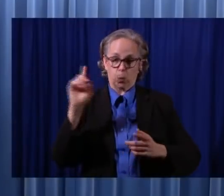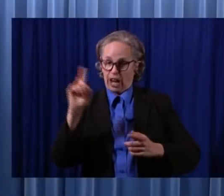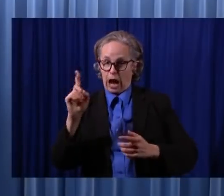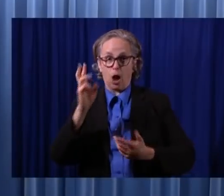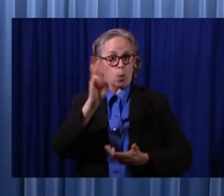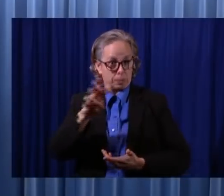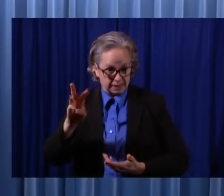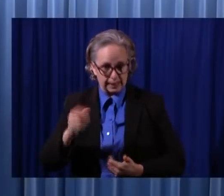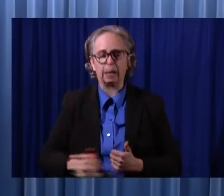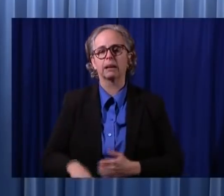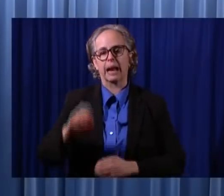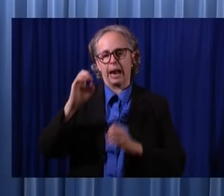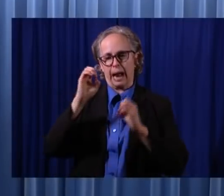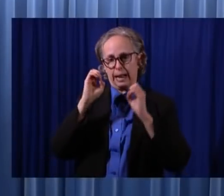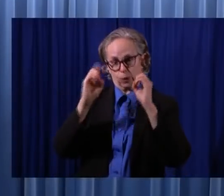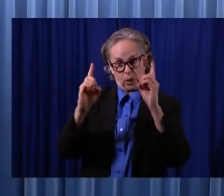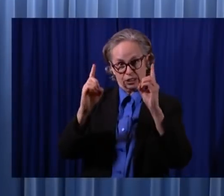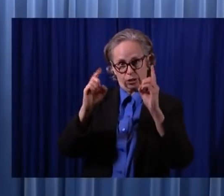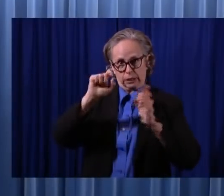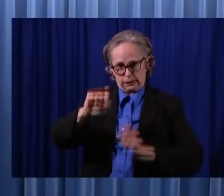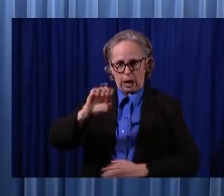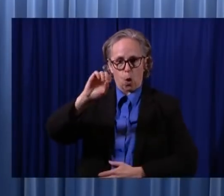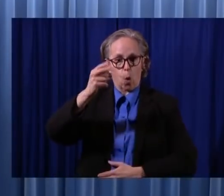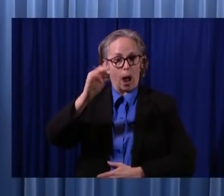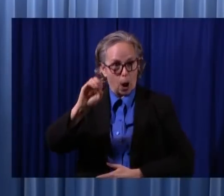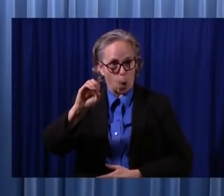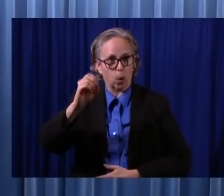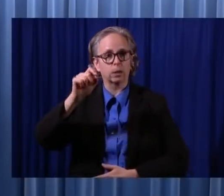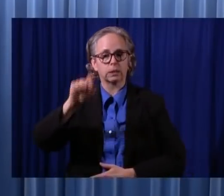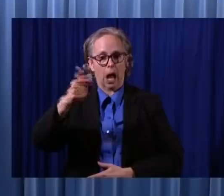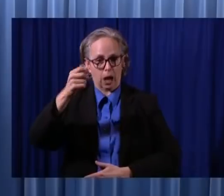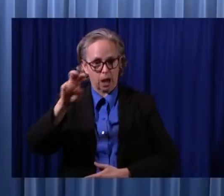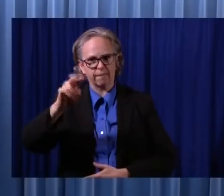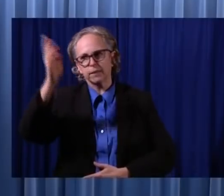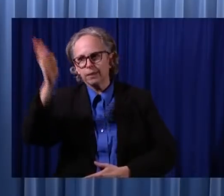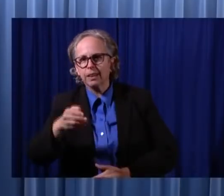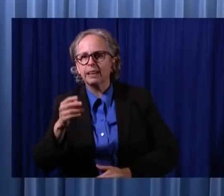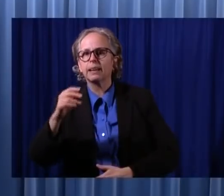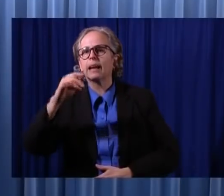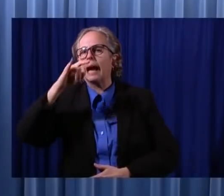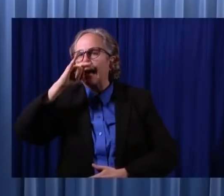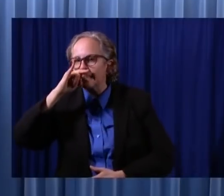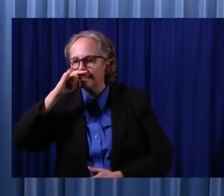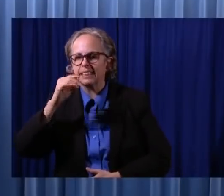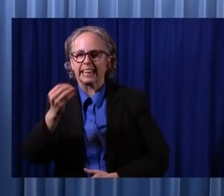IMPORTANT TO THE GROWTH AND WELL-BEING. FOR LOCATIONS AND HOURS YOU CAN